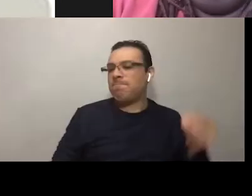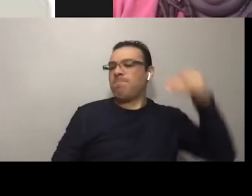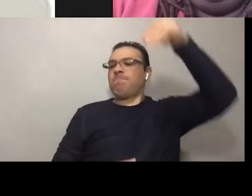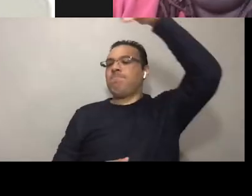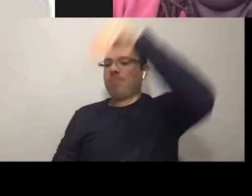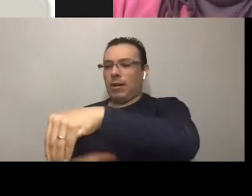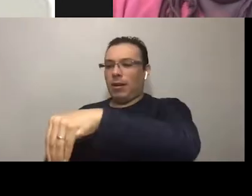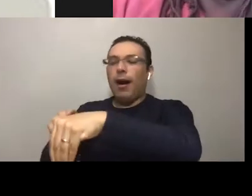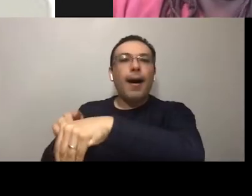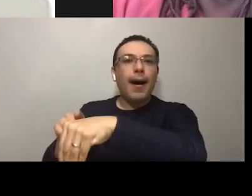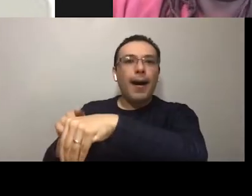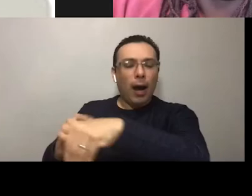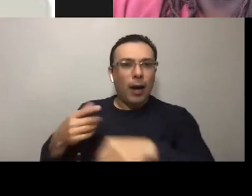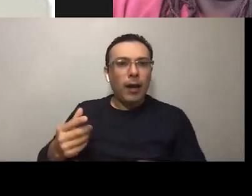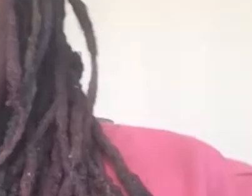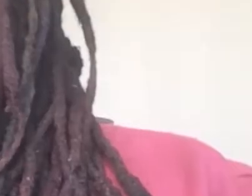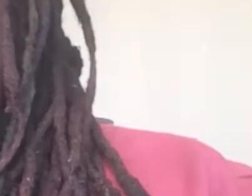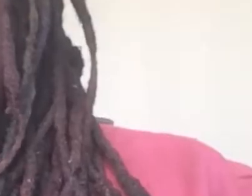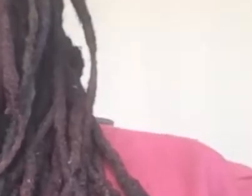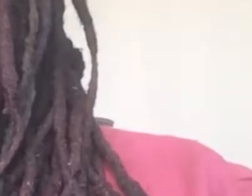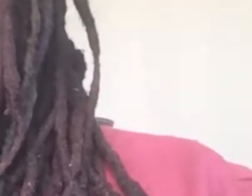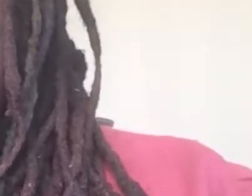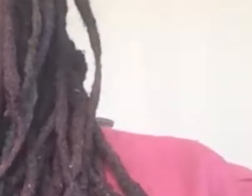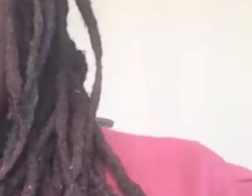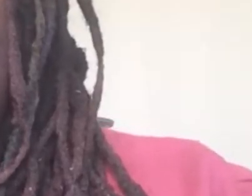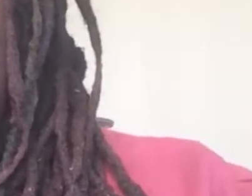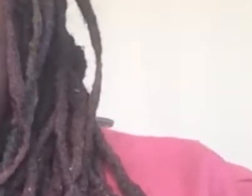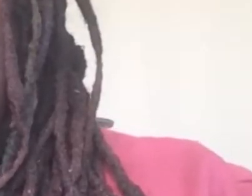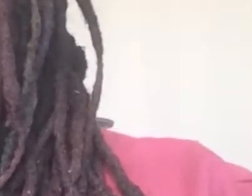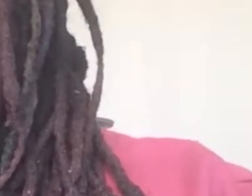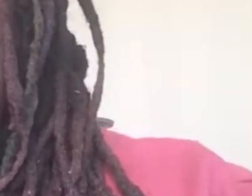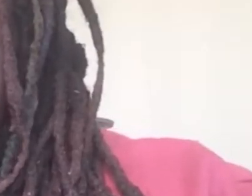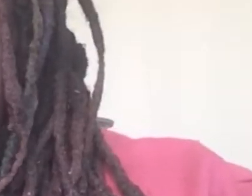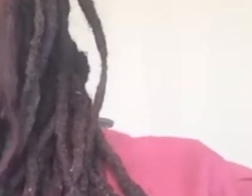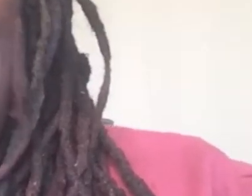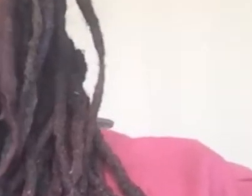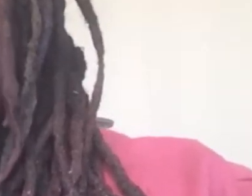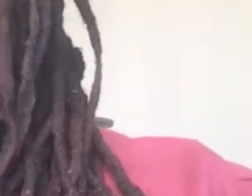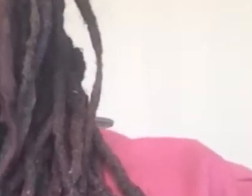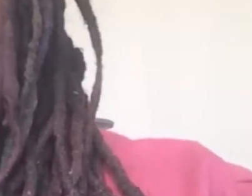And so, I feel like there are a lot of people with disabilities who are also going to go down that road and say, “I really want to be in a polling center.”